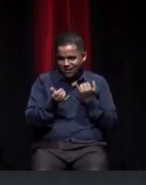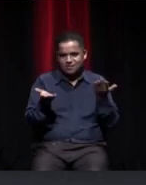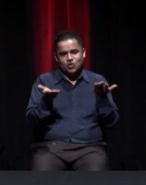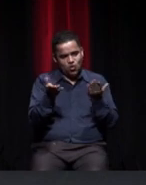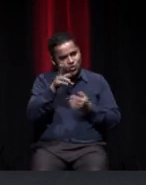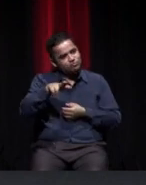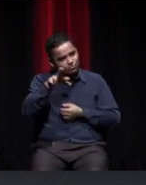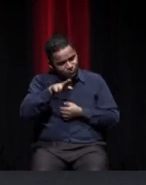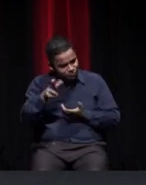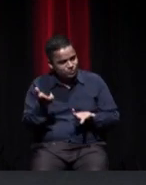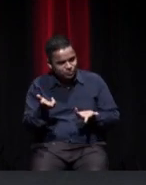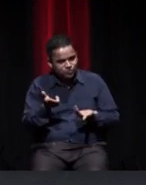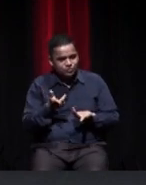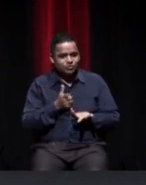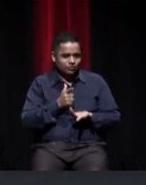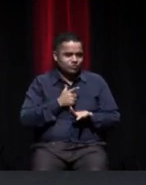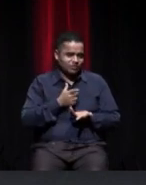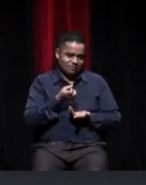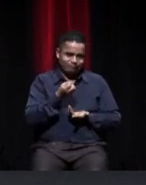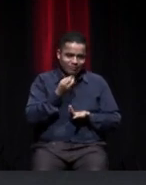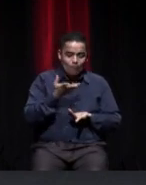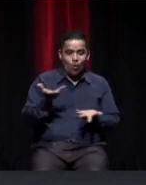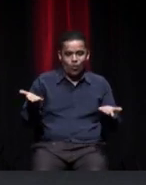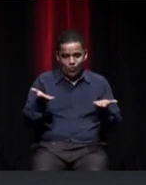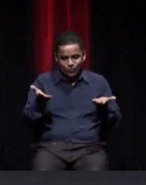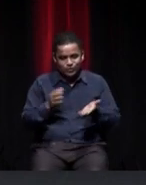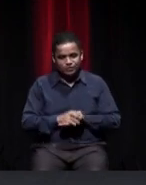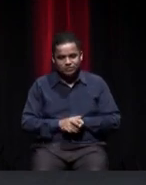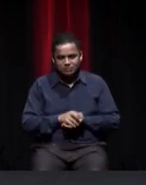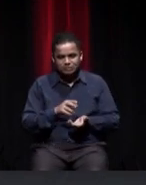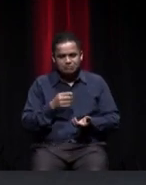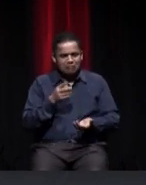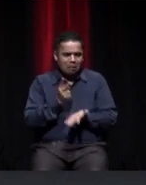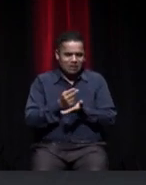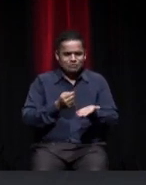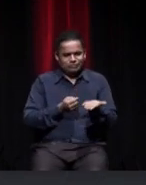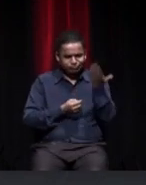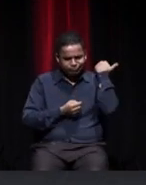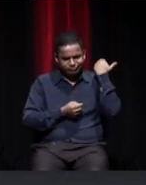they're still valid even though they were written in the late 1960s.